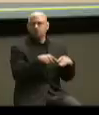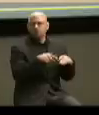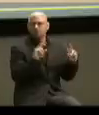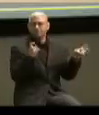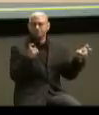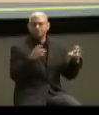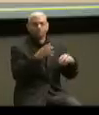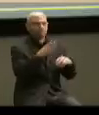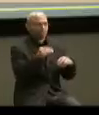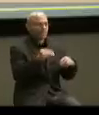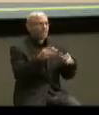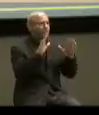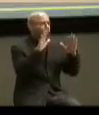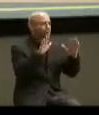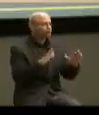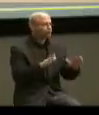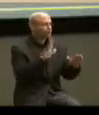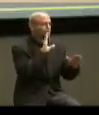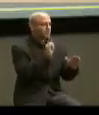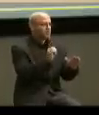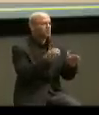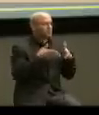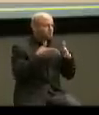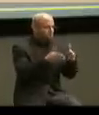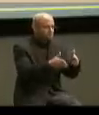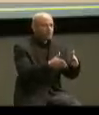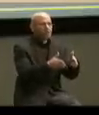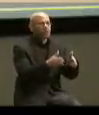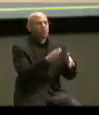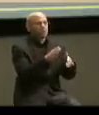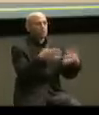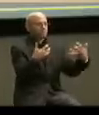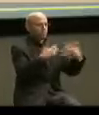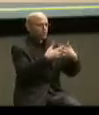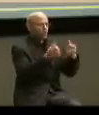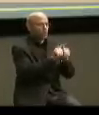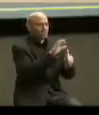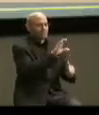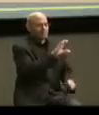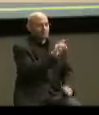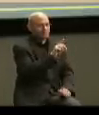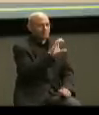IT IS GREAT TO BE ON A PATH WITH PARTNERS LIKE CDC AND CEQ, AND